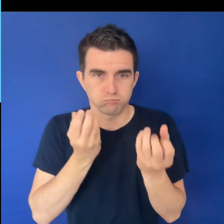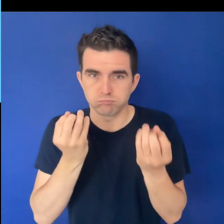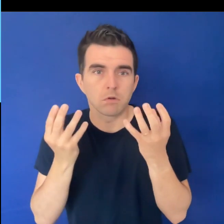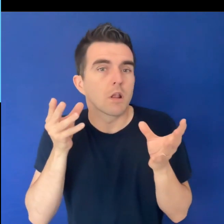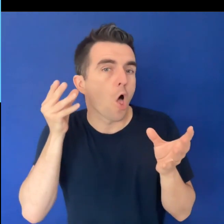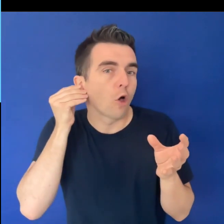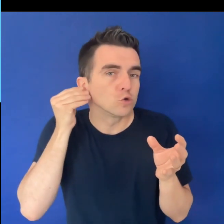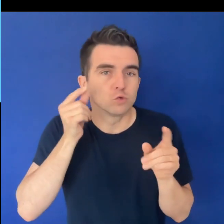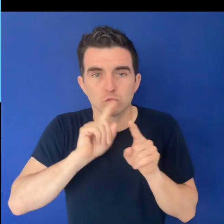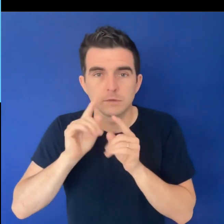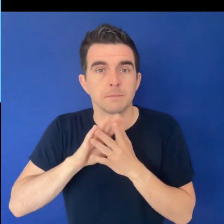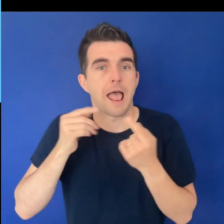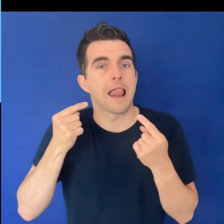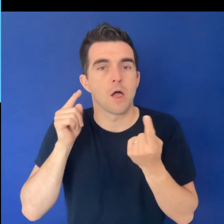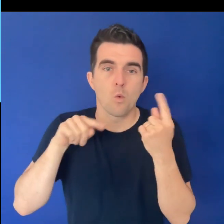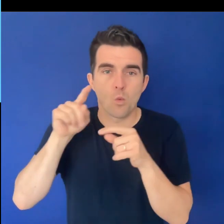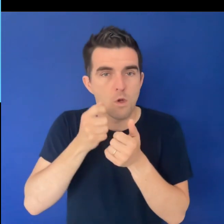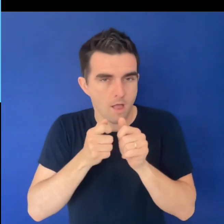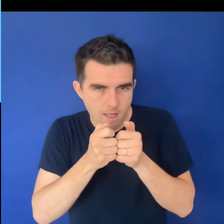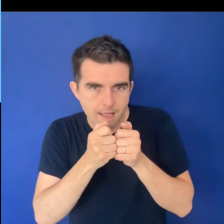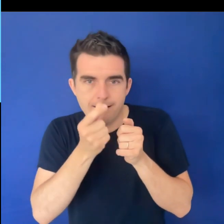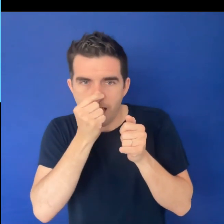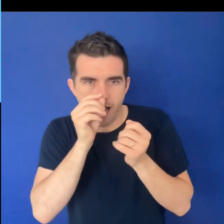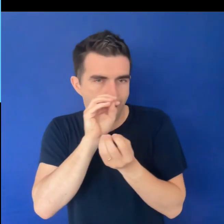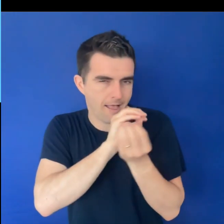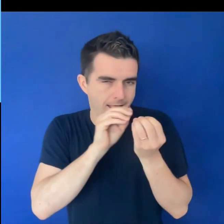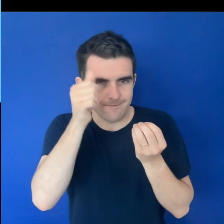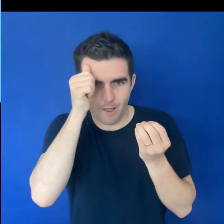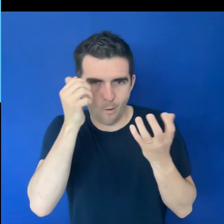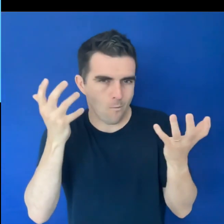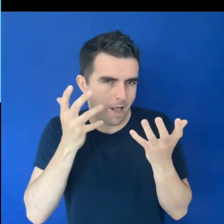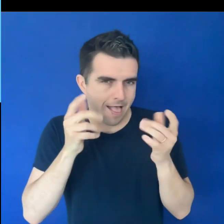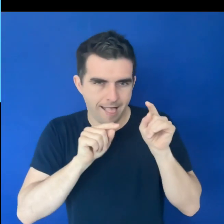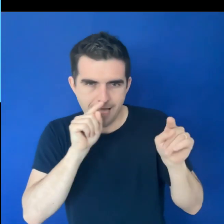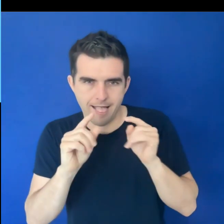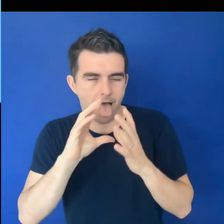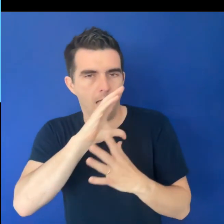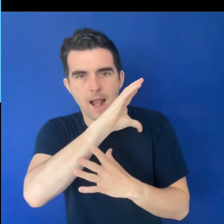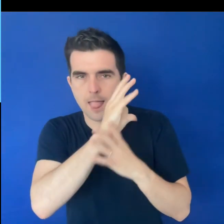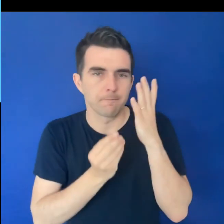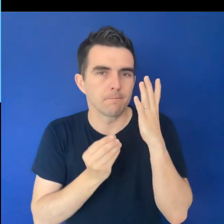allowing players to navigate with ease, and fully immerse themselves in the world of Wéko.